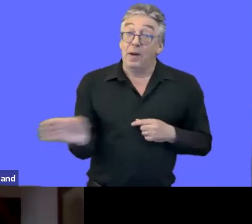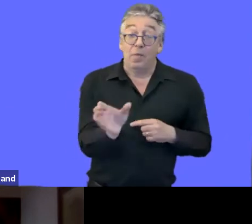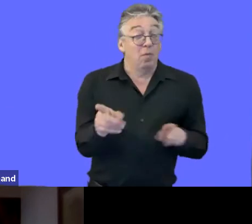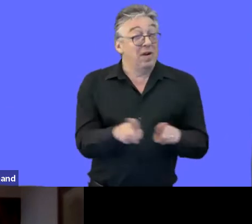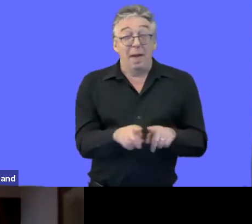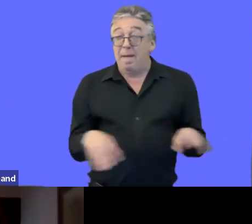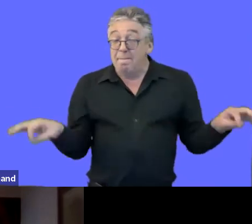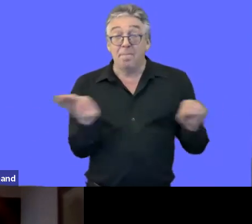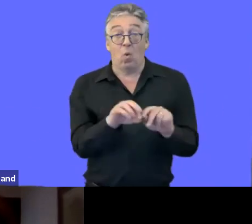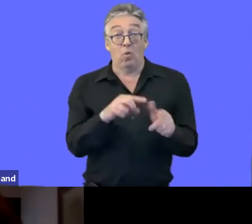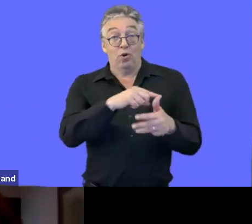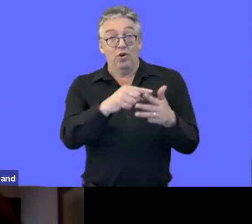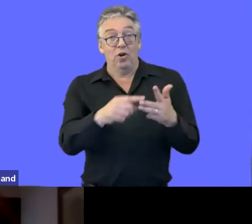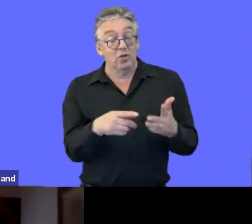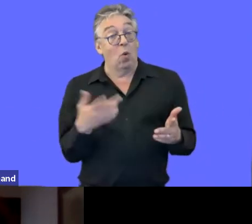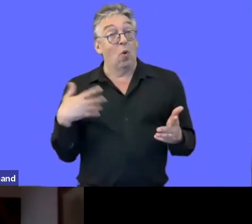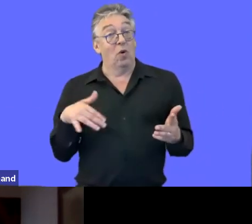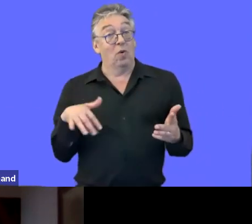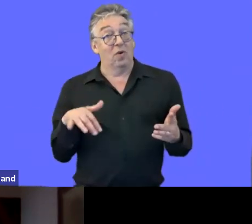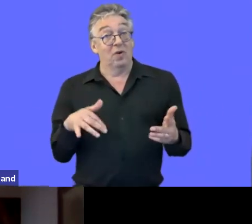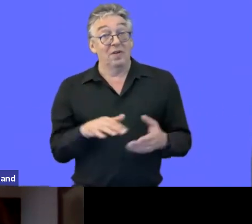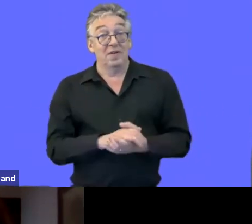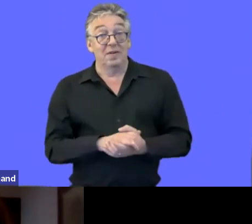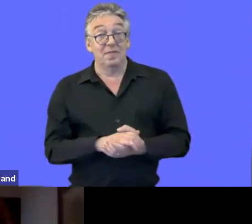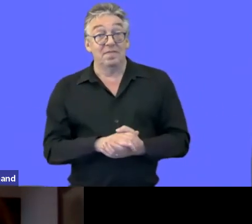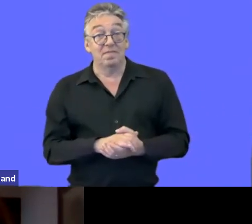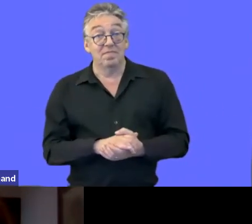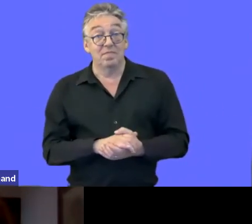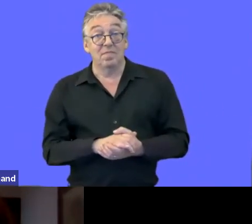So, when we consider as advocates what types of remedies we want to see,